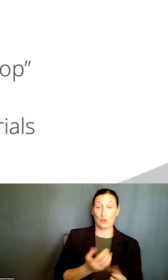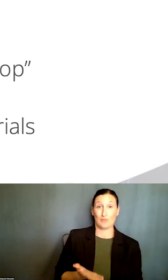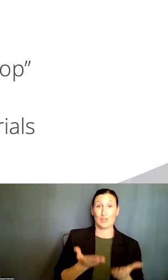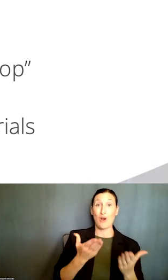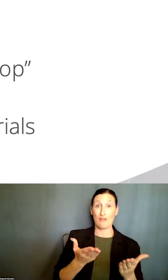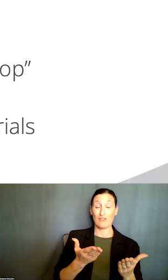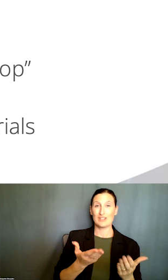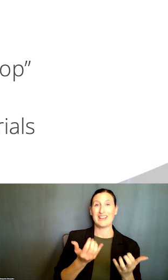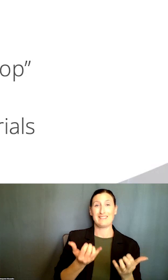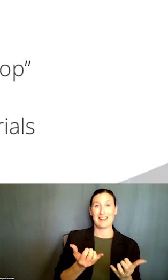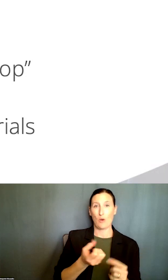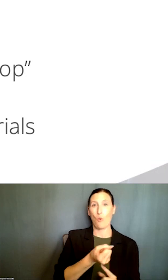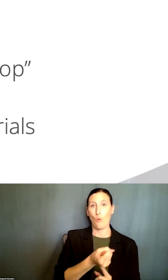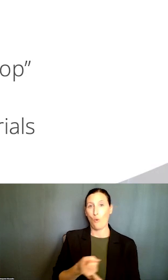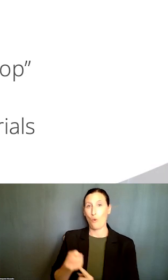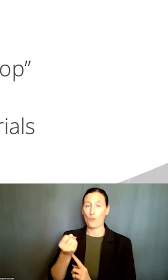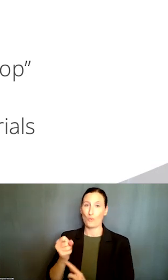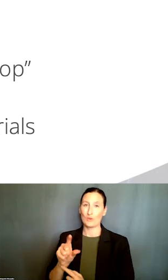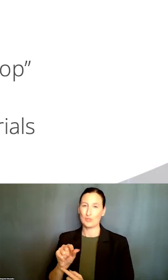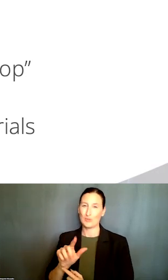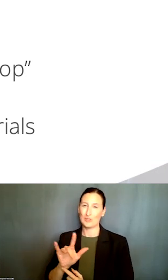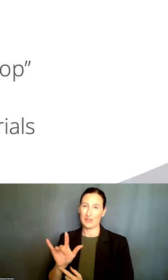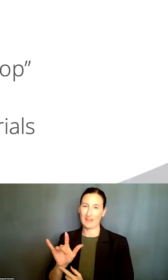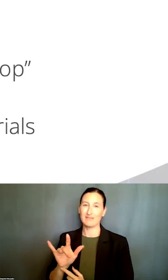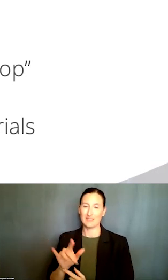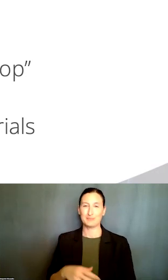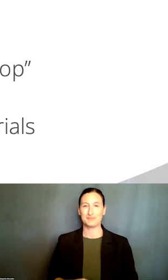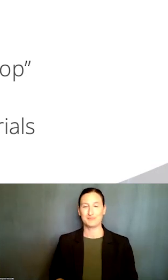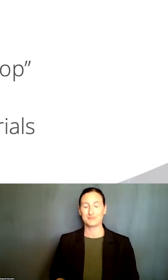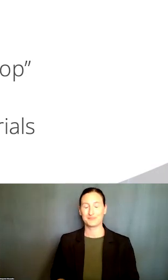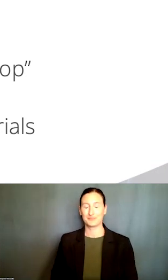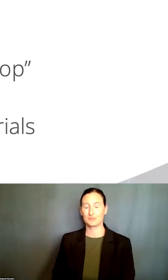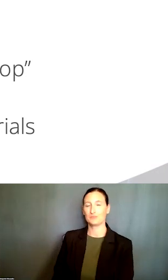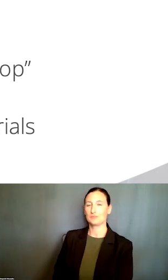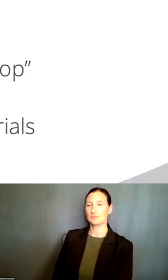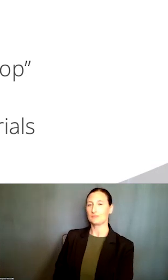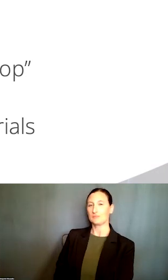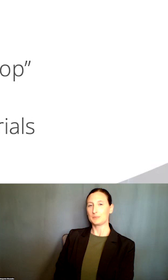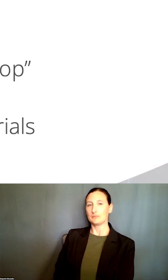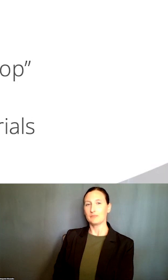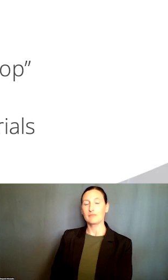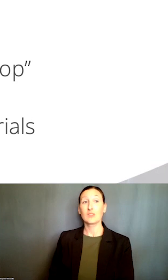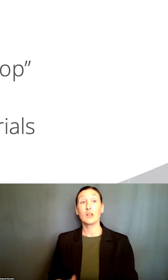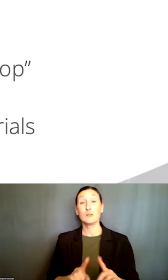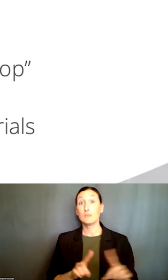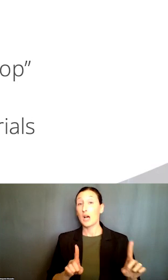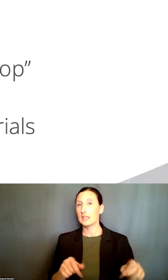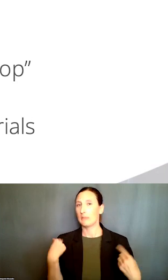the bottom and it will roll around again in two years, meaning the year after next. But it has rolled around for a long time.